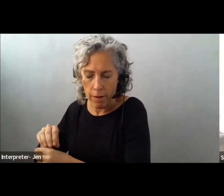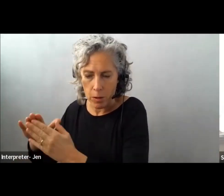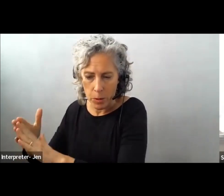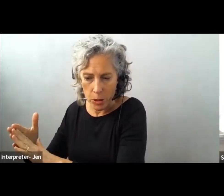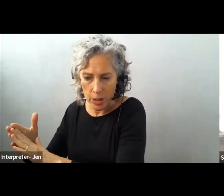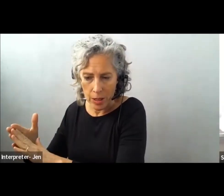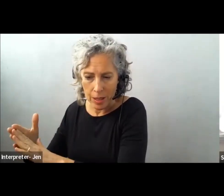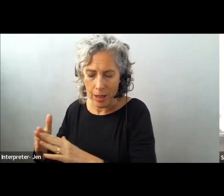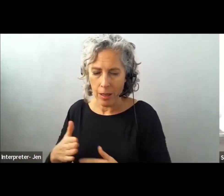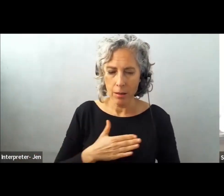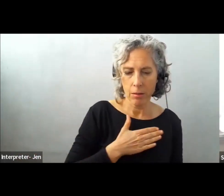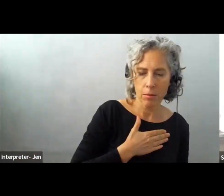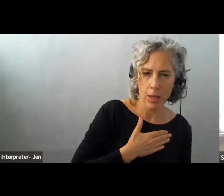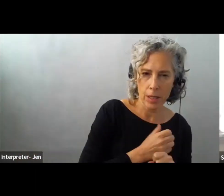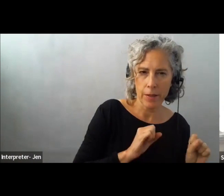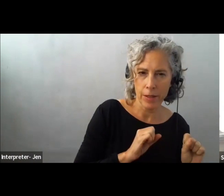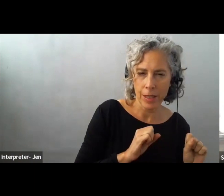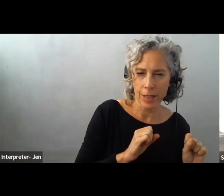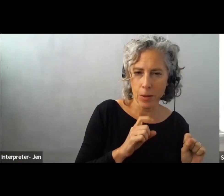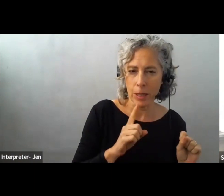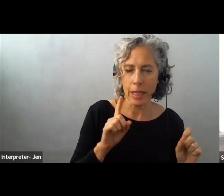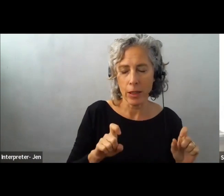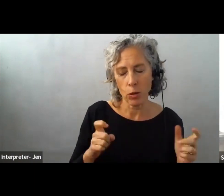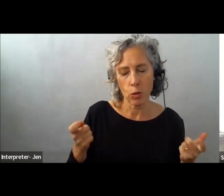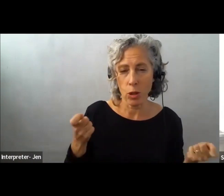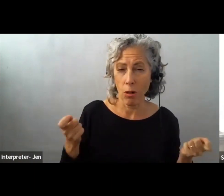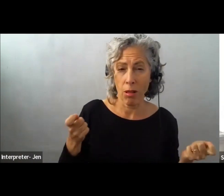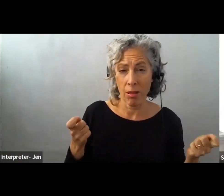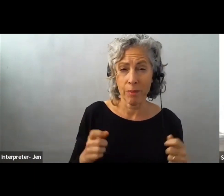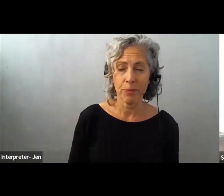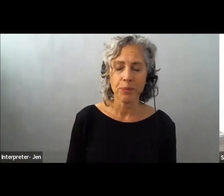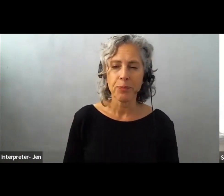versus my being safe. And another factor involved with